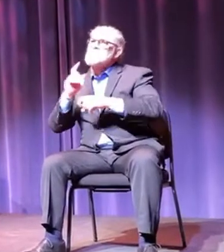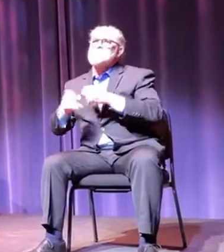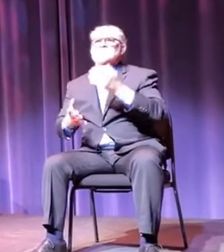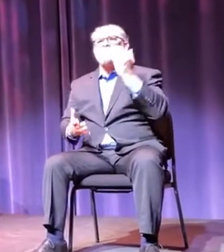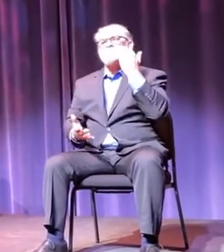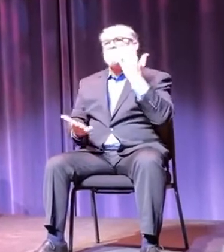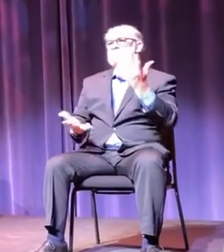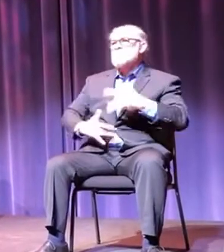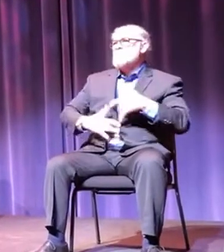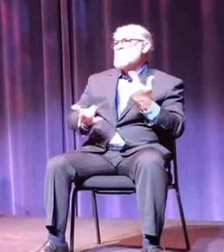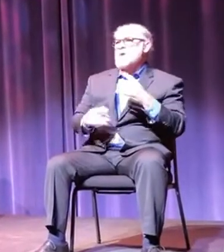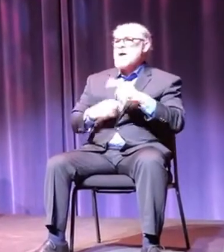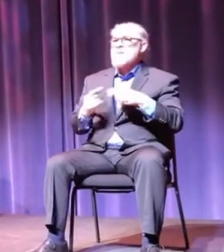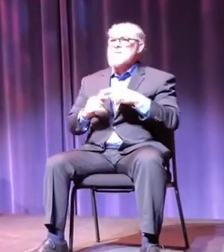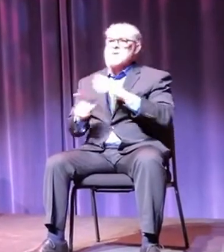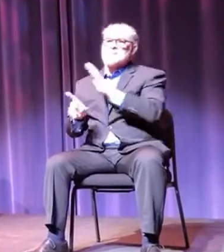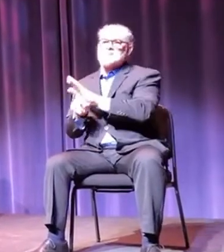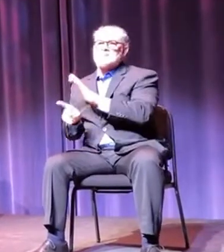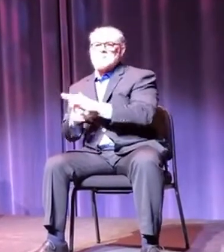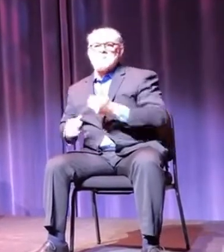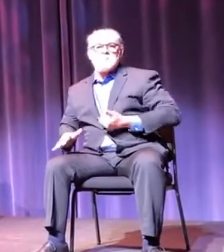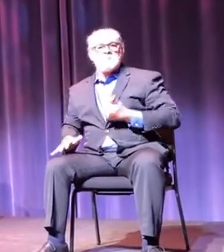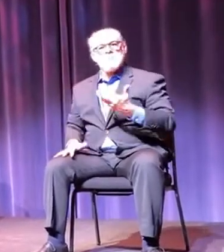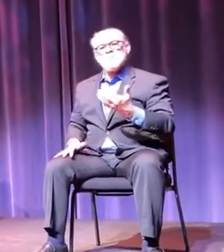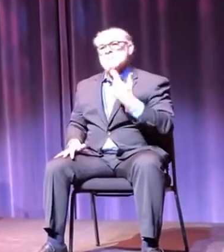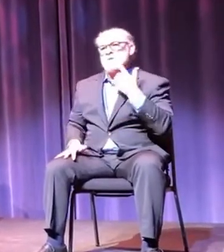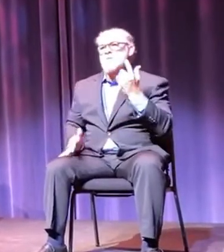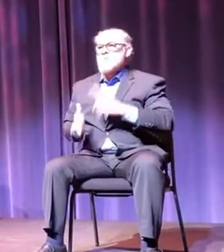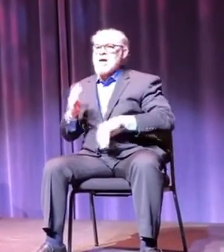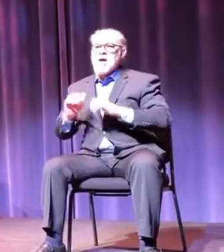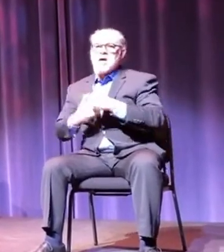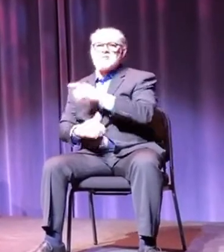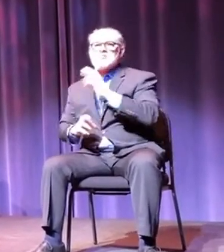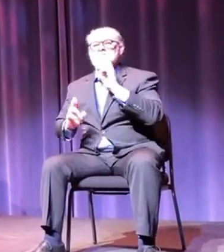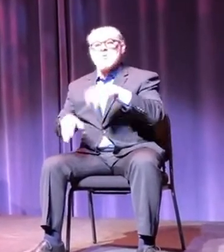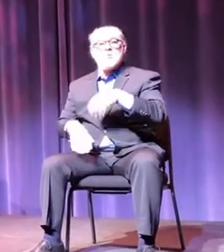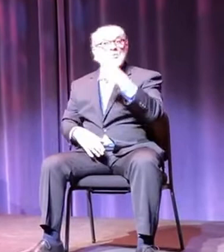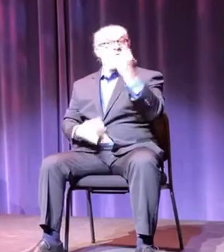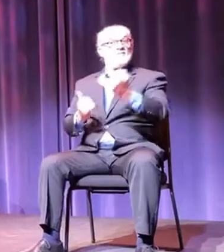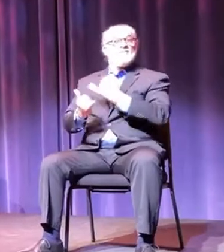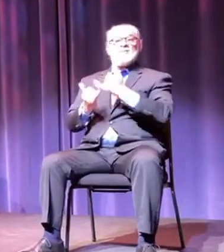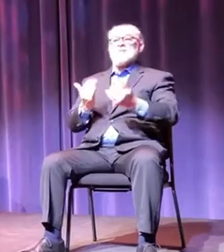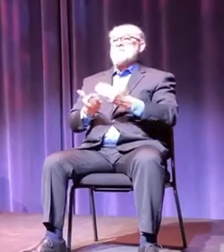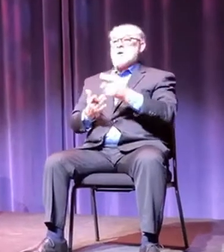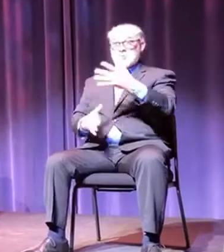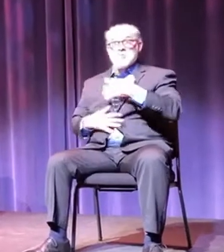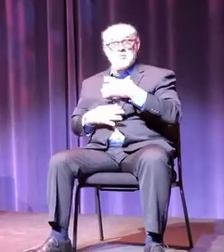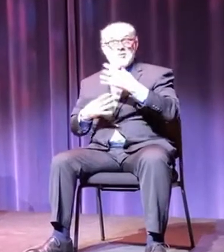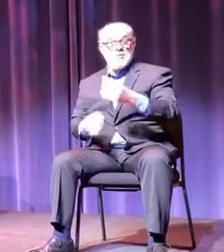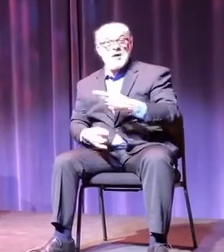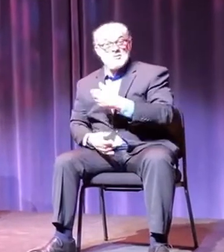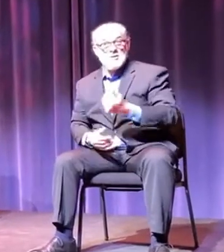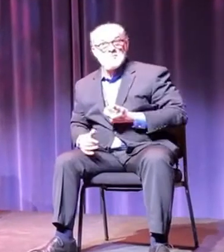and see what you have to say, how they respond and one final thing, if you liked the poems, buy the books.